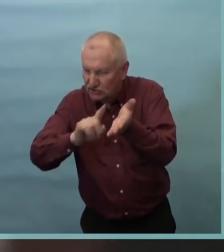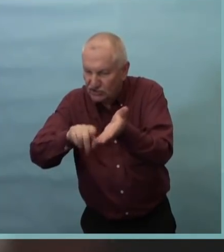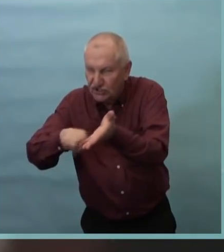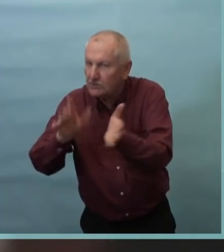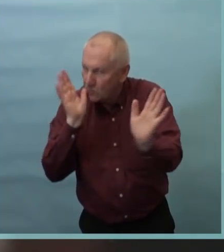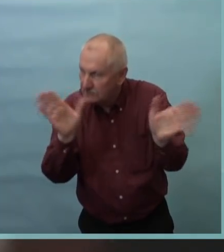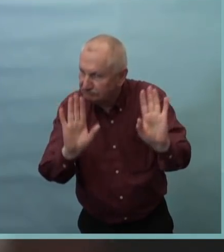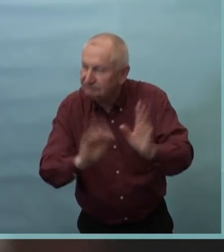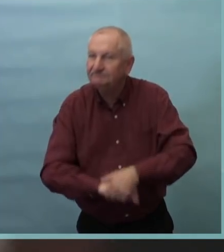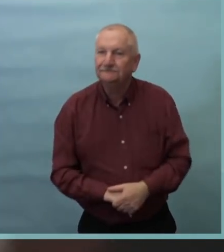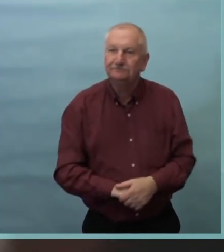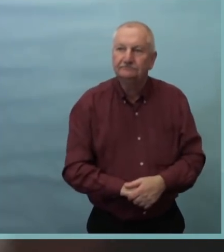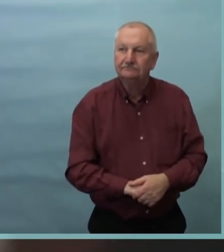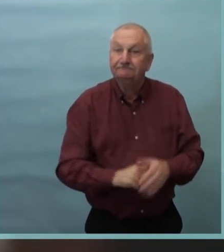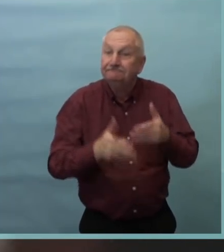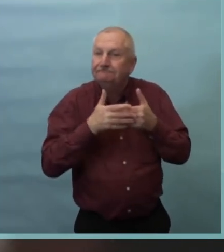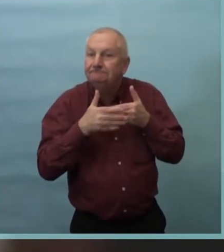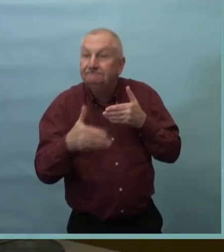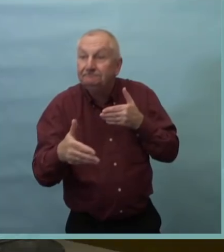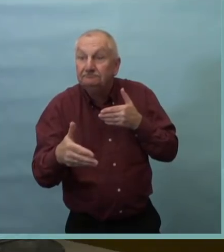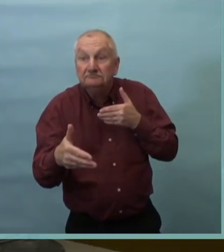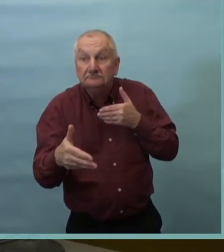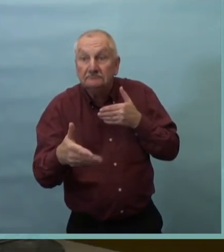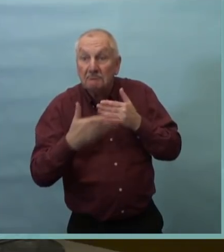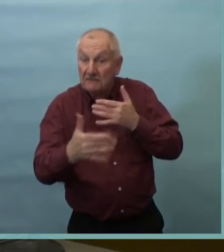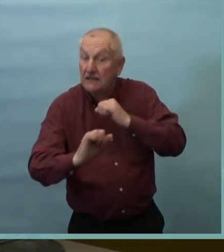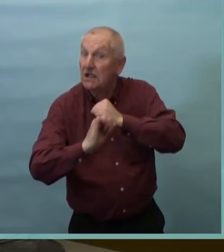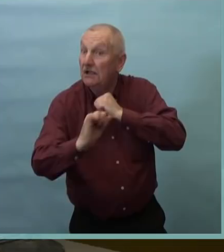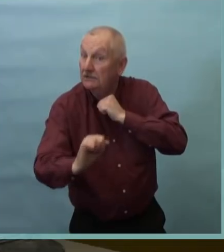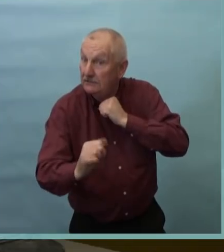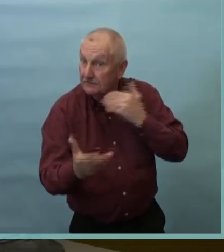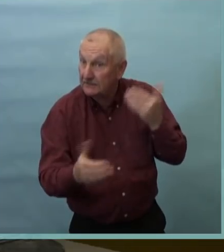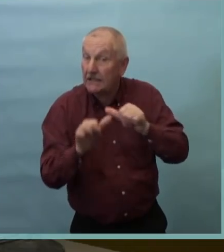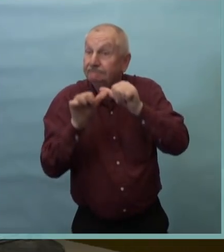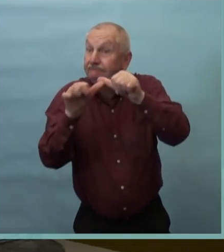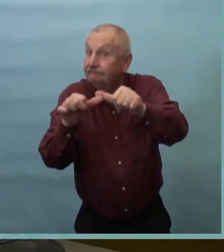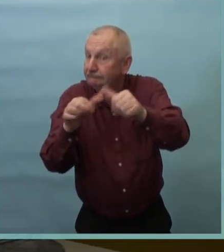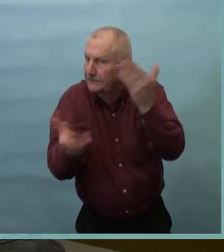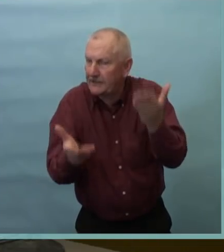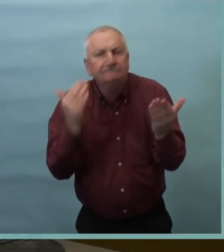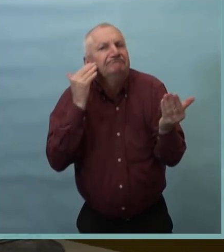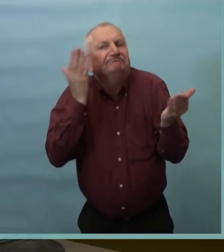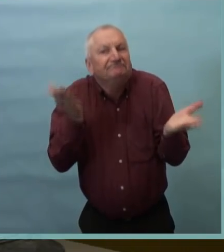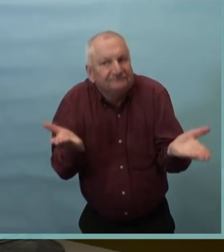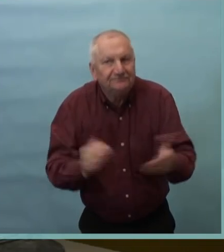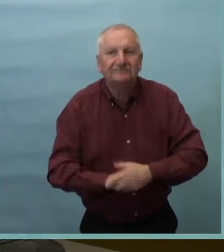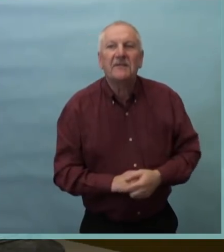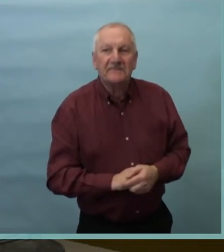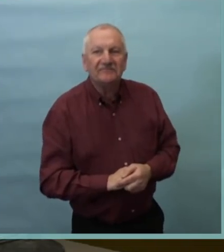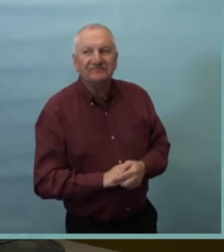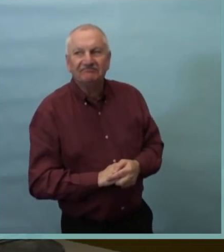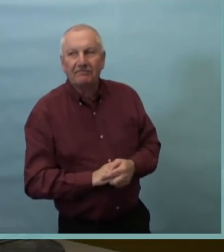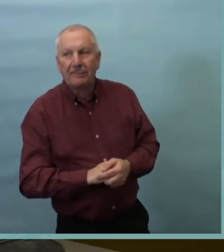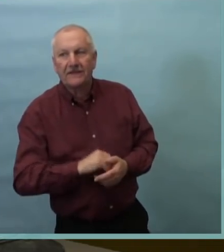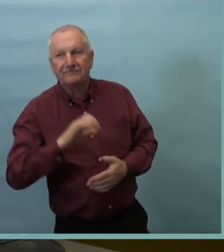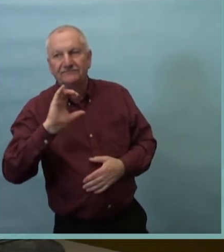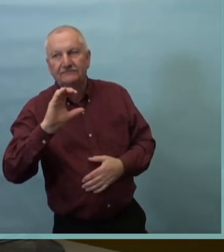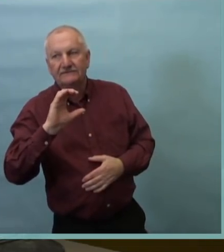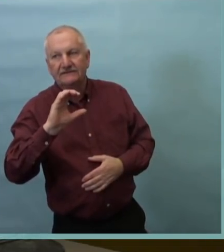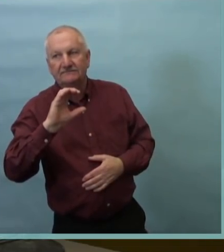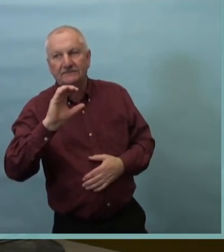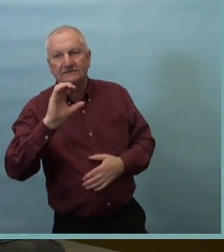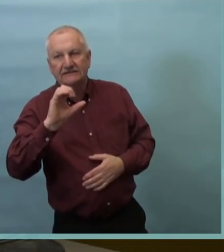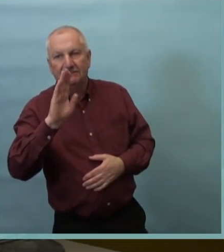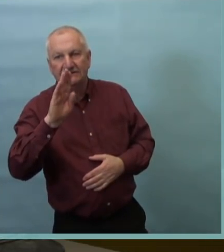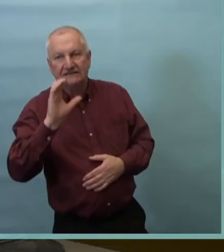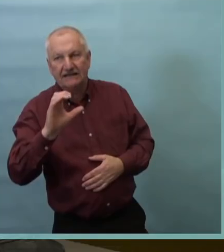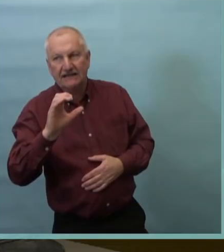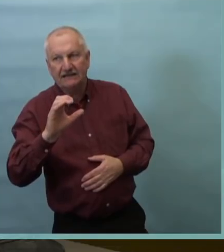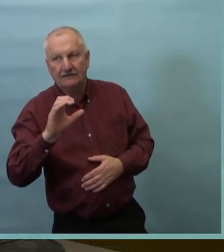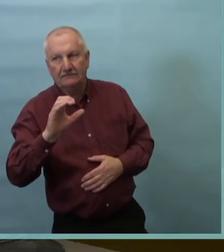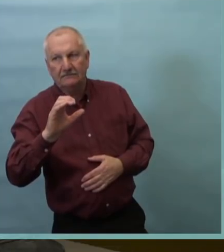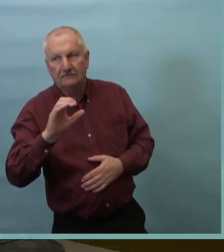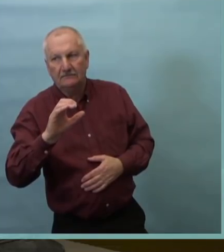longer term from CBC Adagio Candida Muhammad Allah with Muhammad